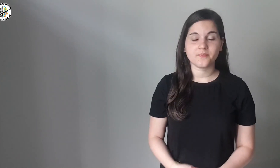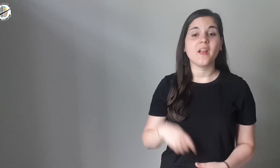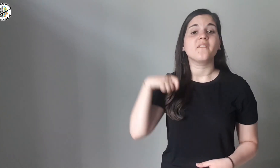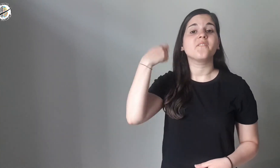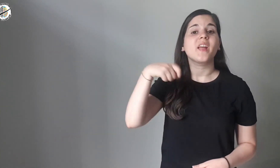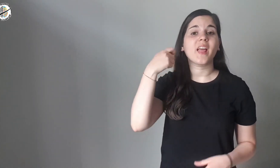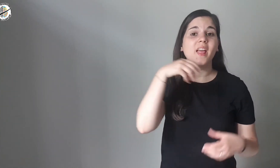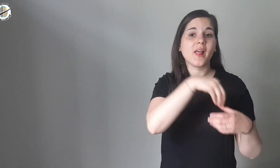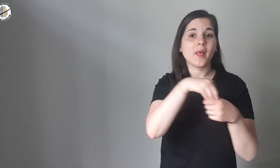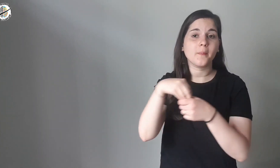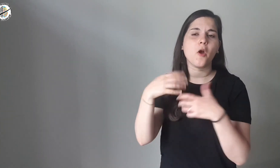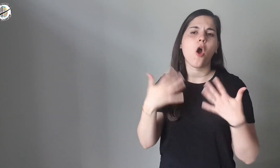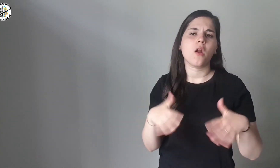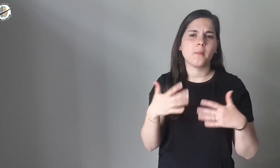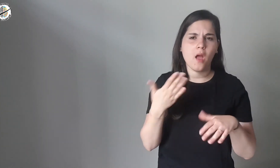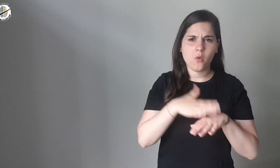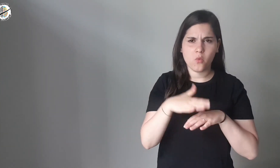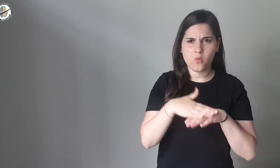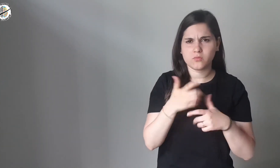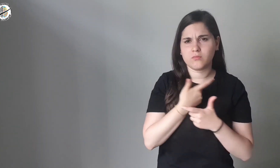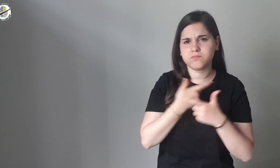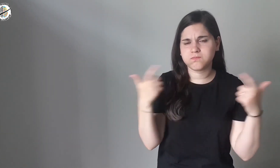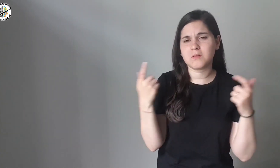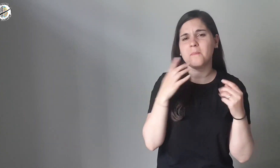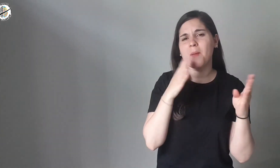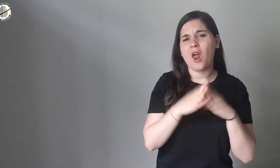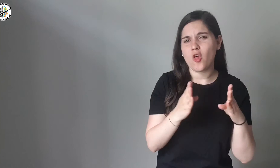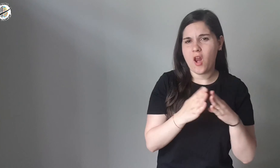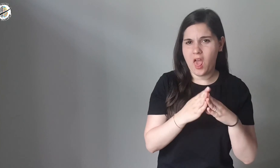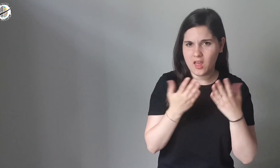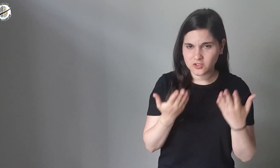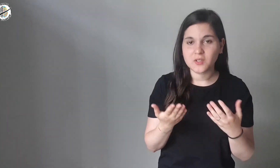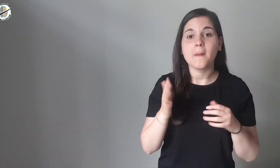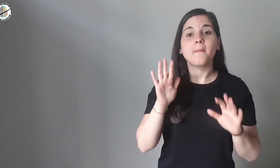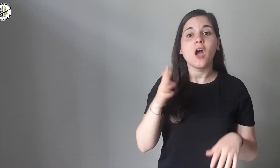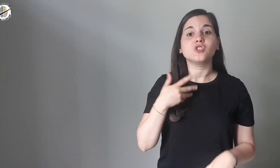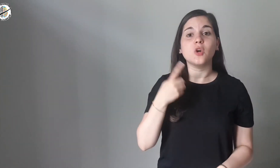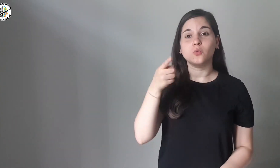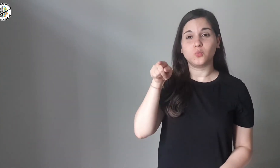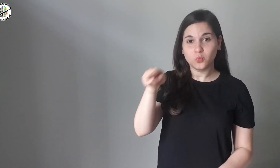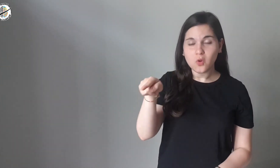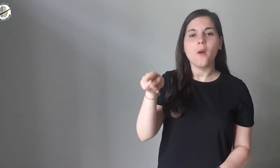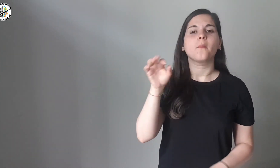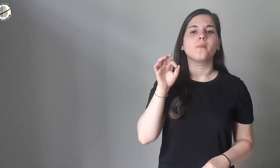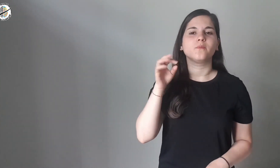The use of swear words is now widespread in movies but there is a movie